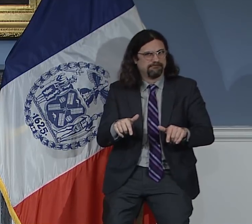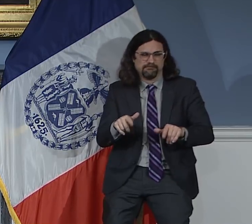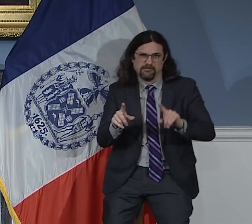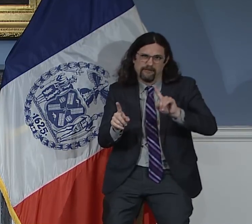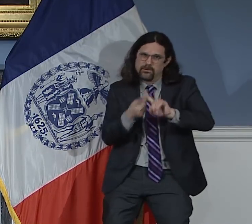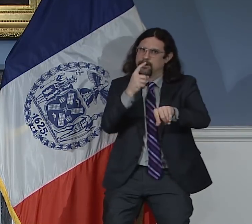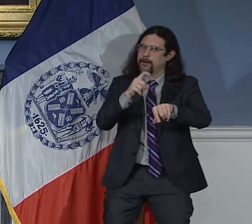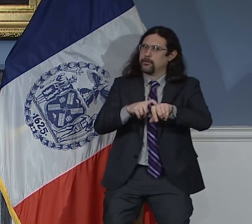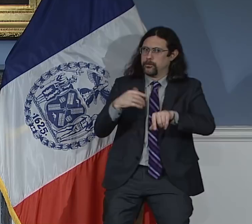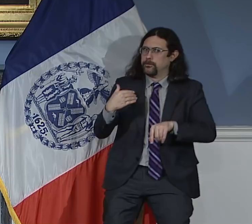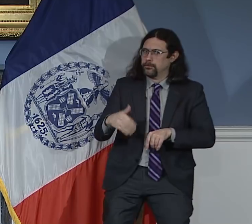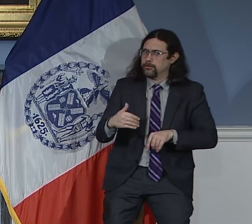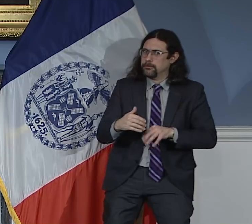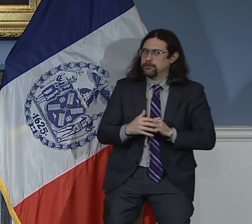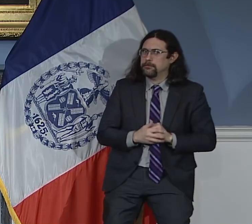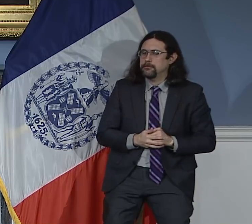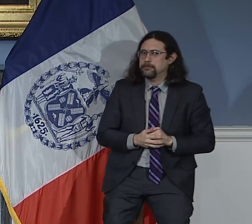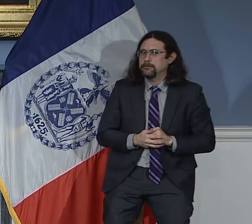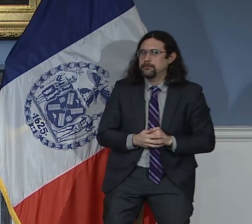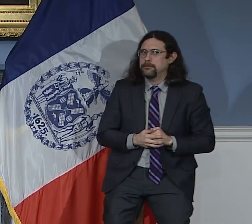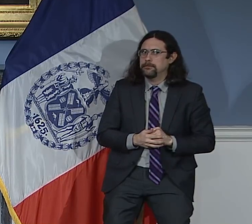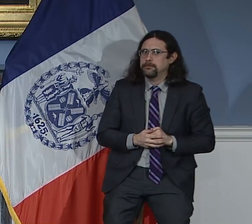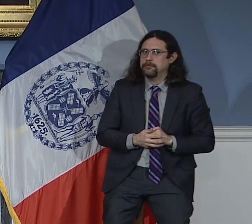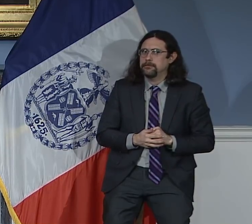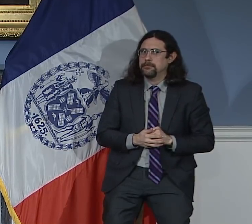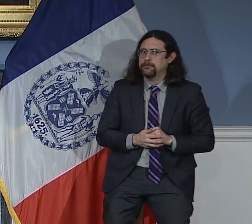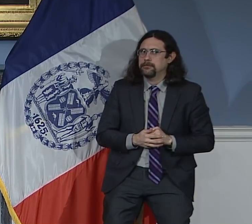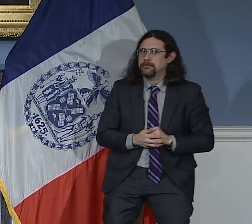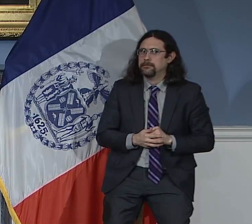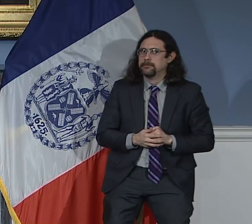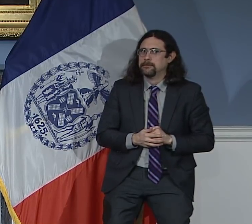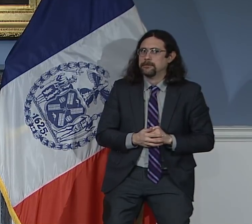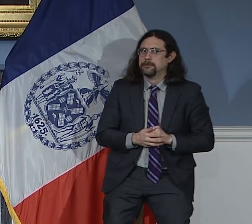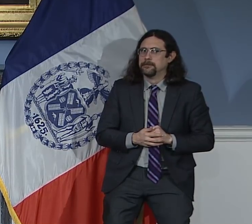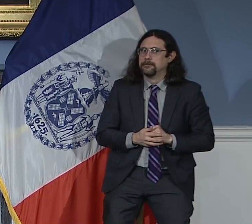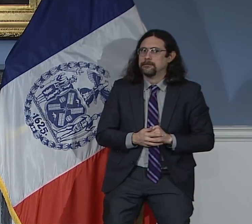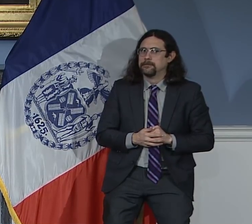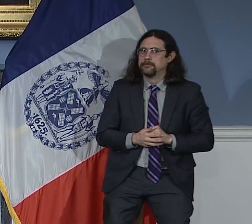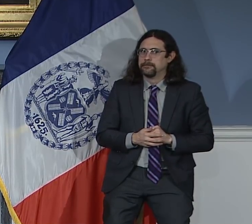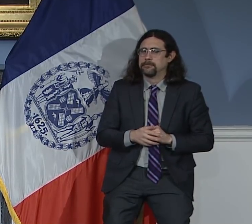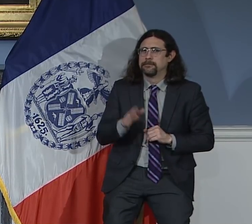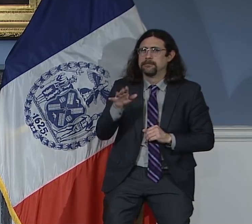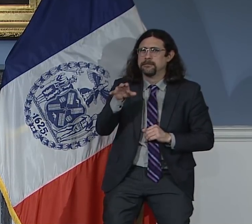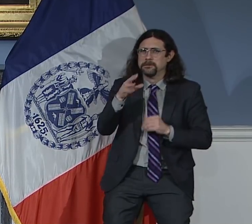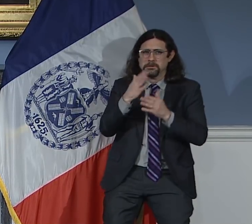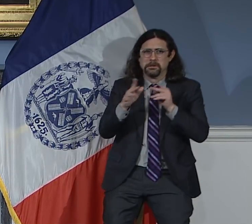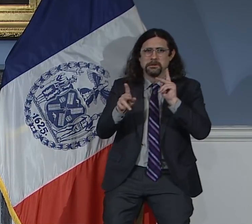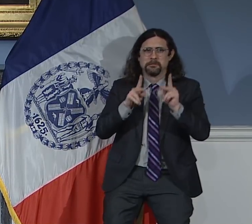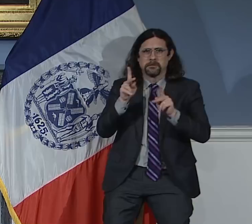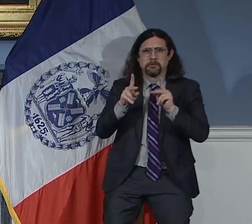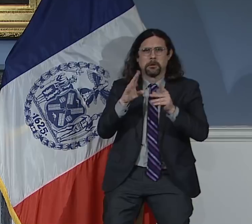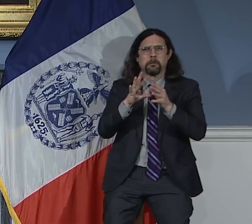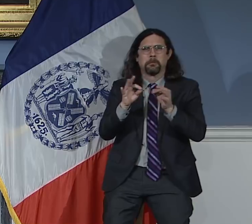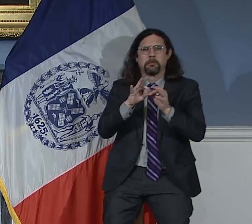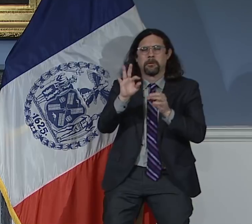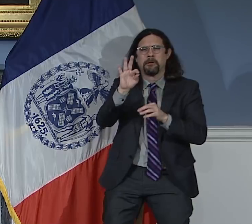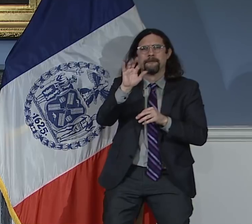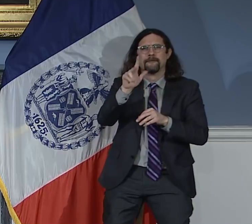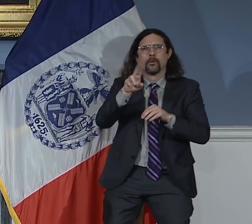THIS IS LITERALLY UNLIKE ANYTHING WE HAVE SEEN IN OUR MEMORY. ITIL WLOT N BE THE SAME AS THE